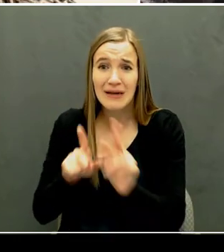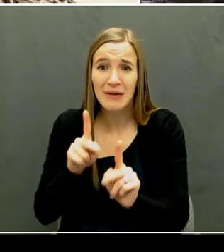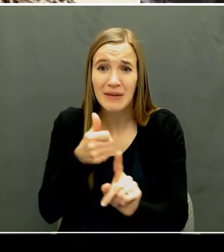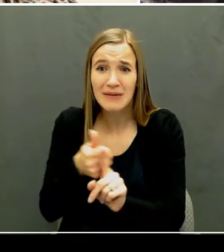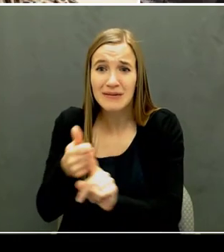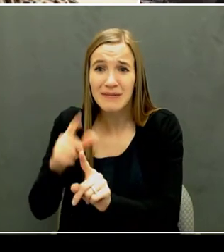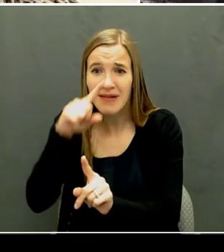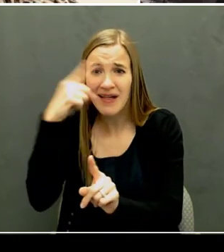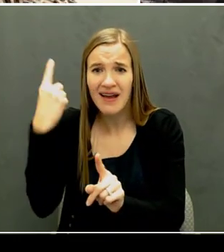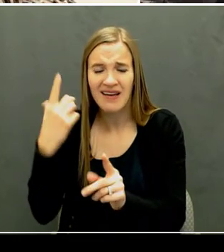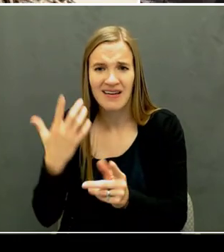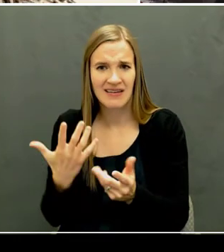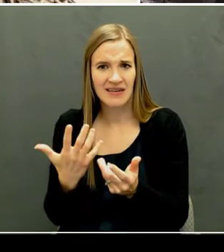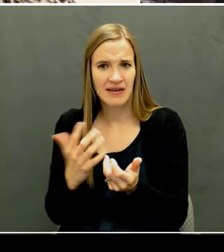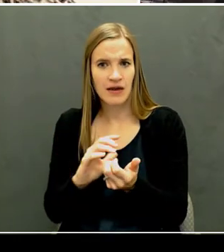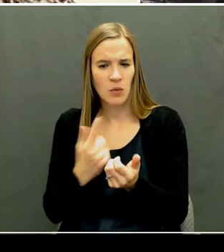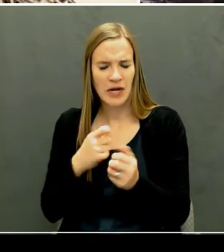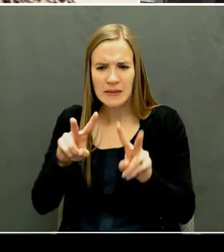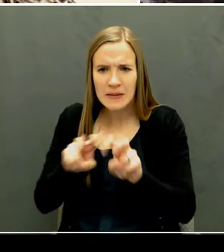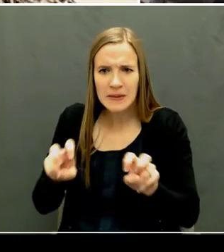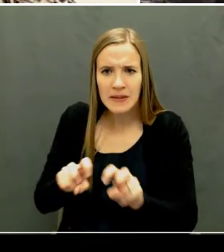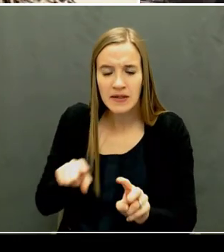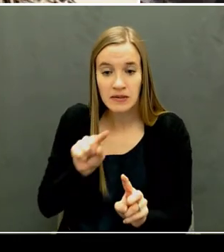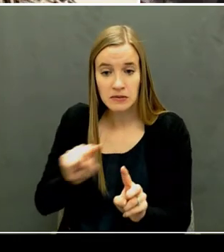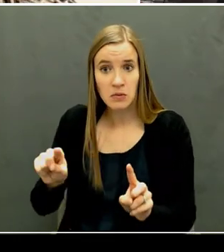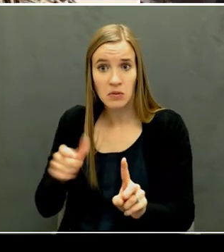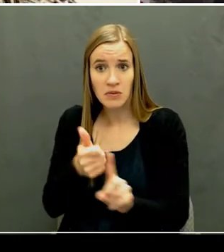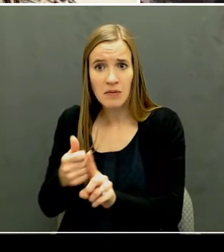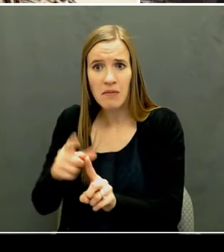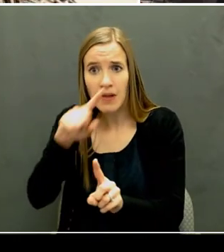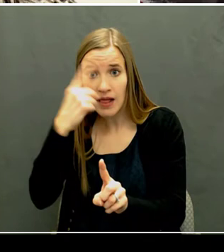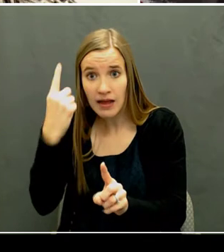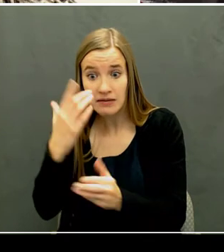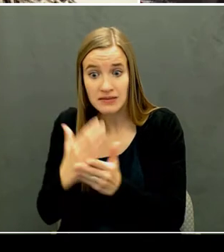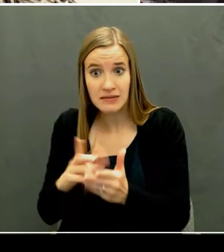some of those essays are coming from. And that's where some of the work of the ADA generation is